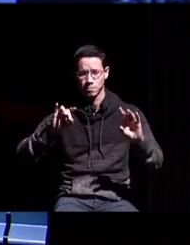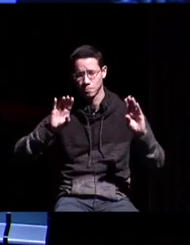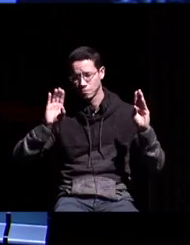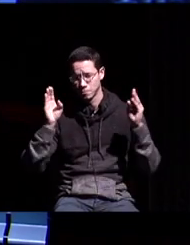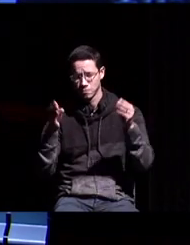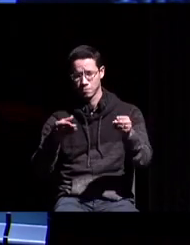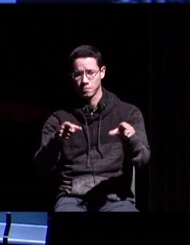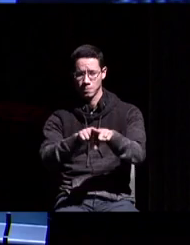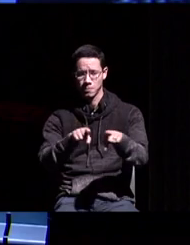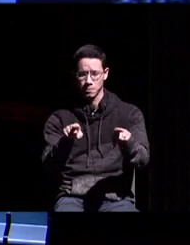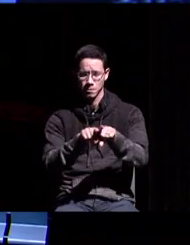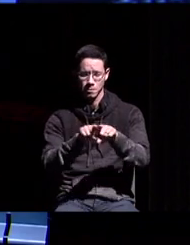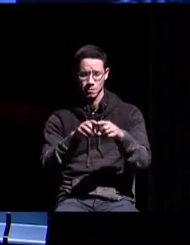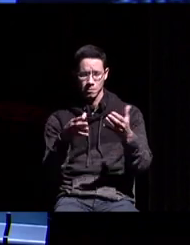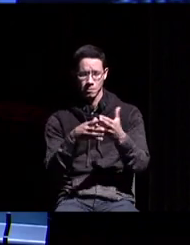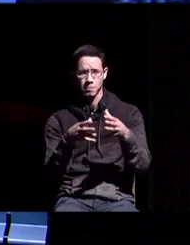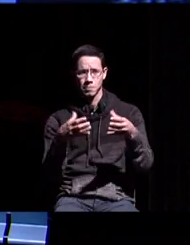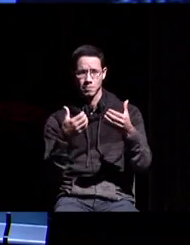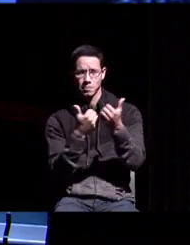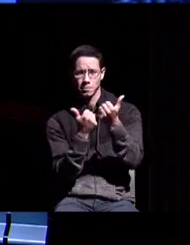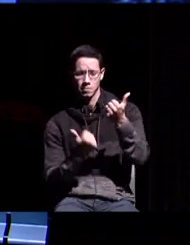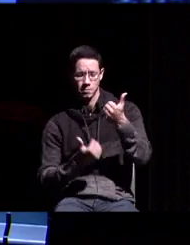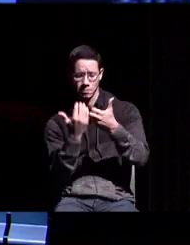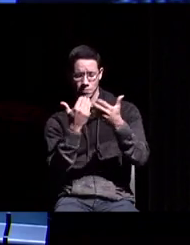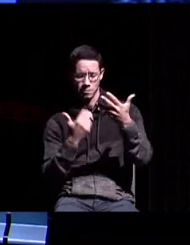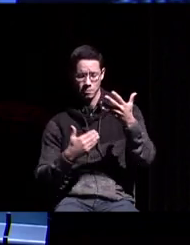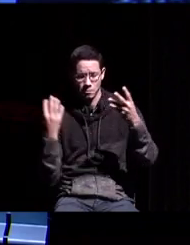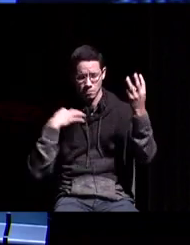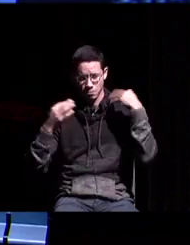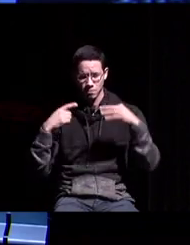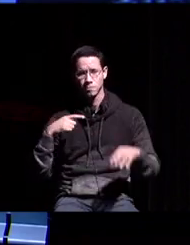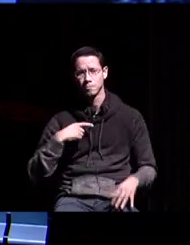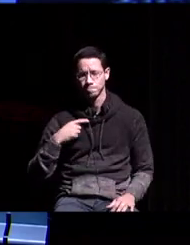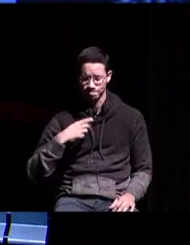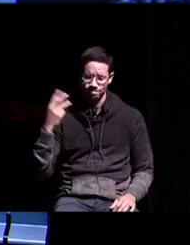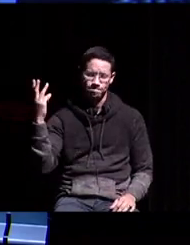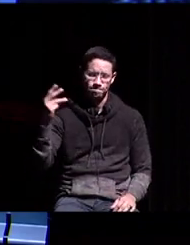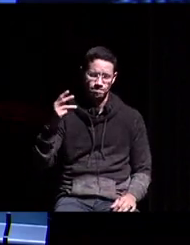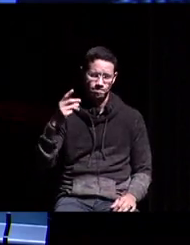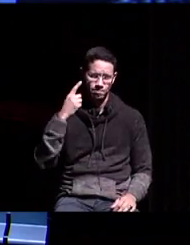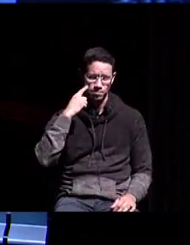The tourism category shows high degree of outsourcing especially in the hotel business.